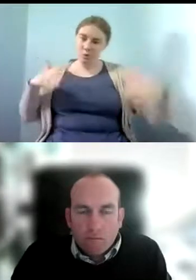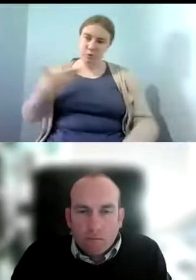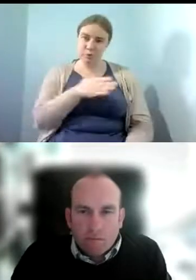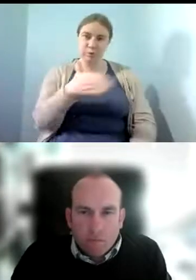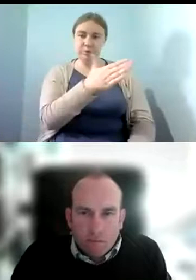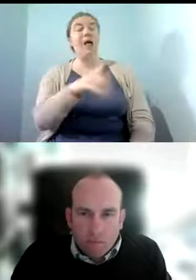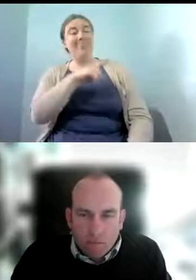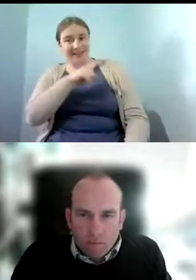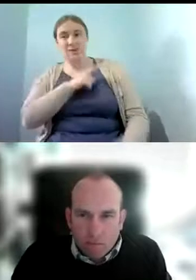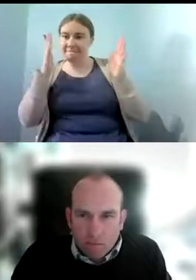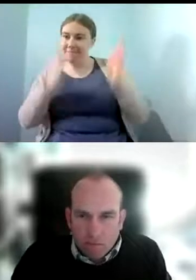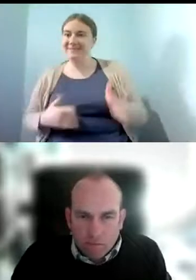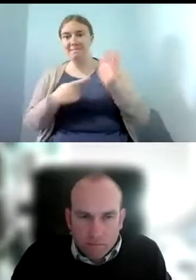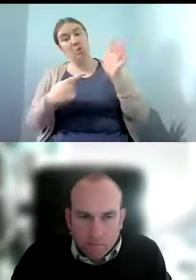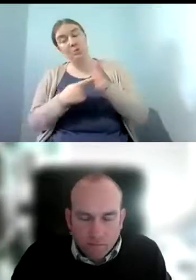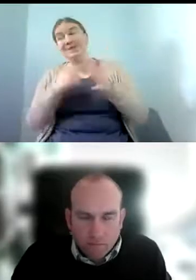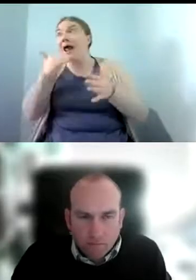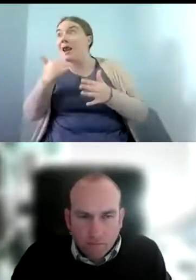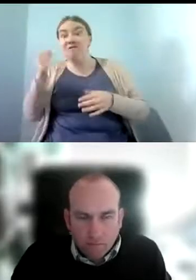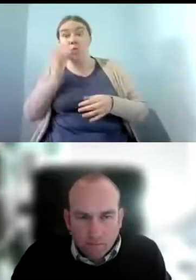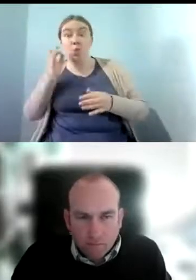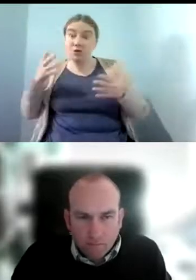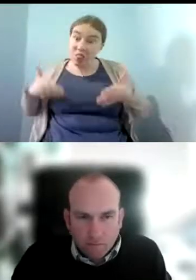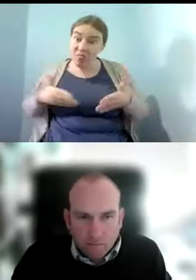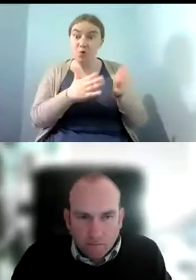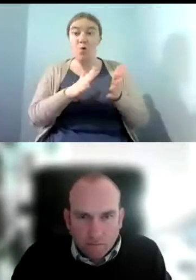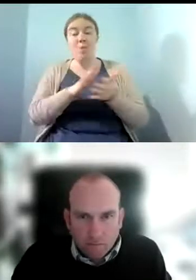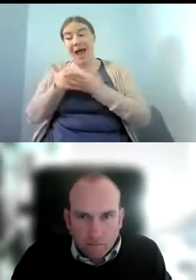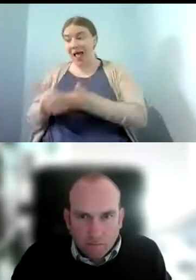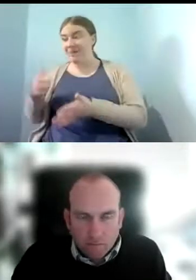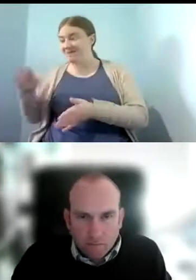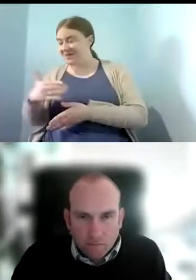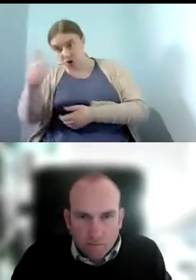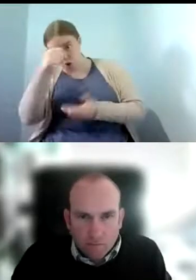through all of our fish passes so that the fish find them so hopefully that answers your question